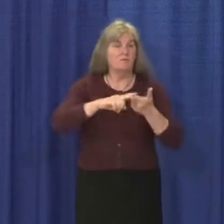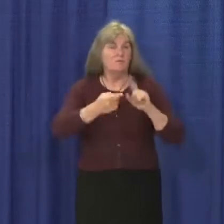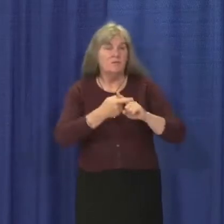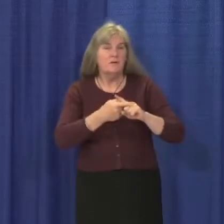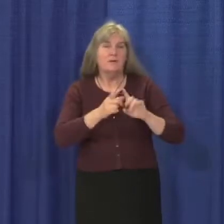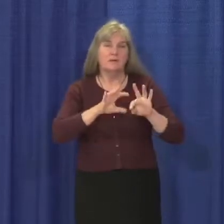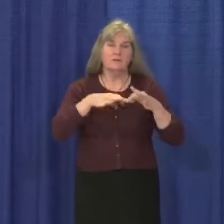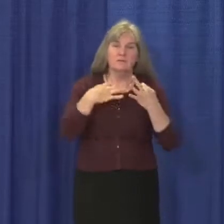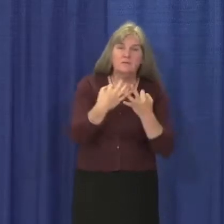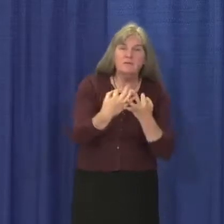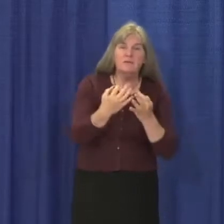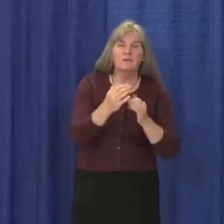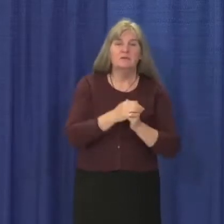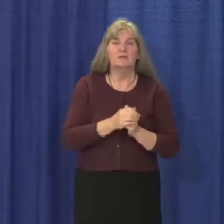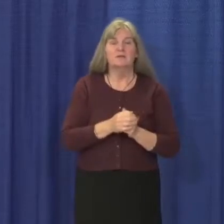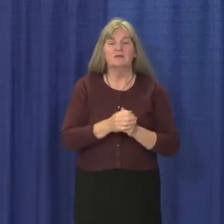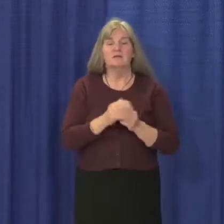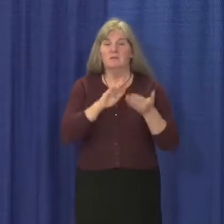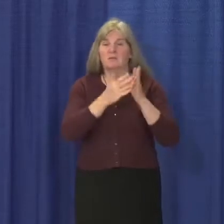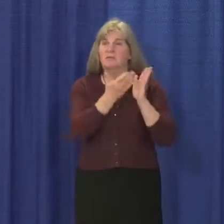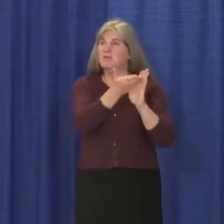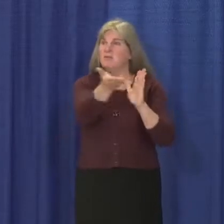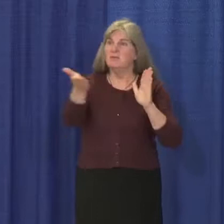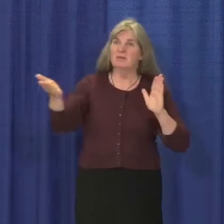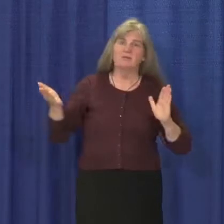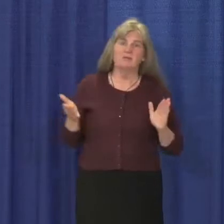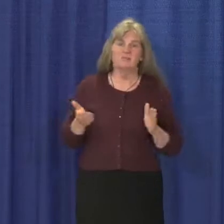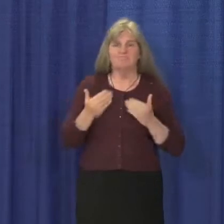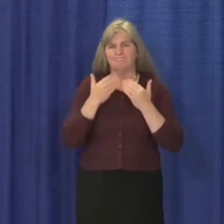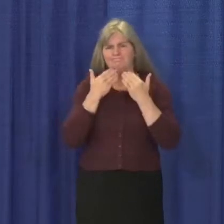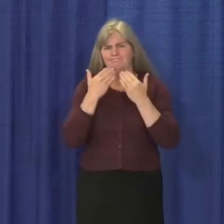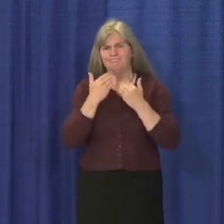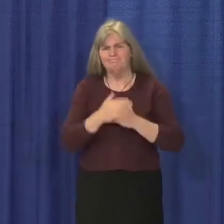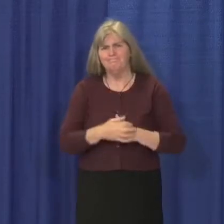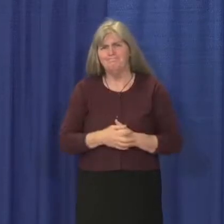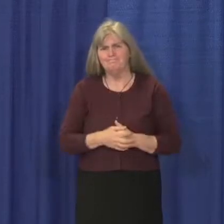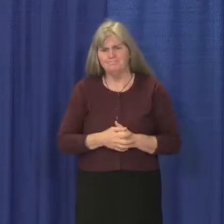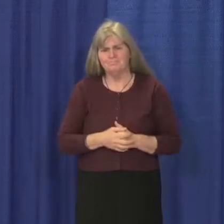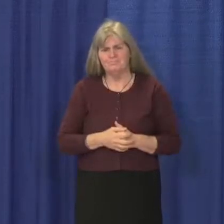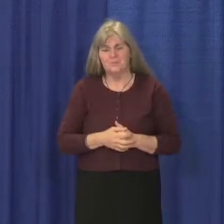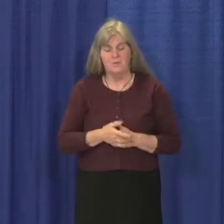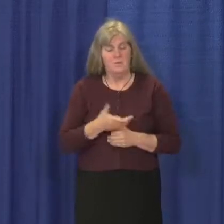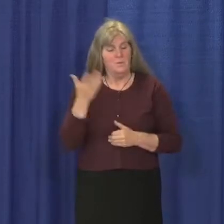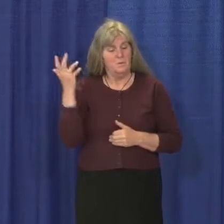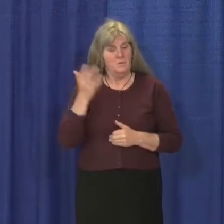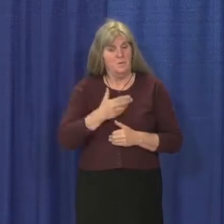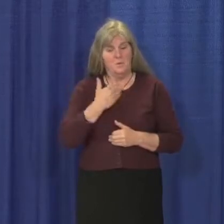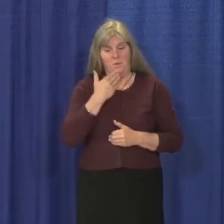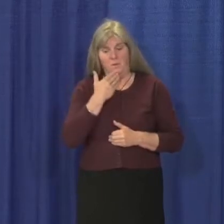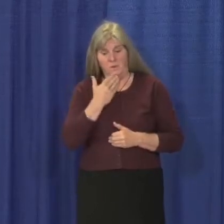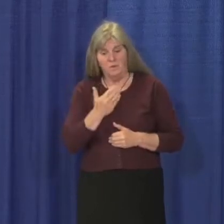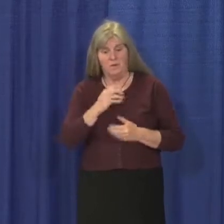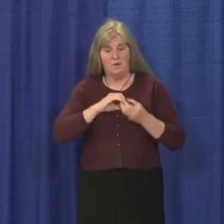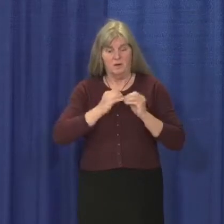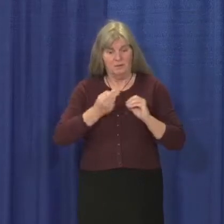We are protecting our friends, your family, members of the community at large. These numbers are encouraging